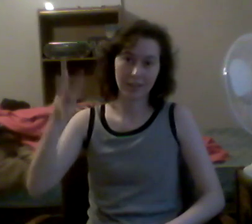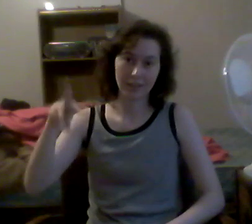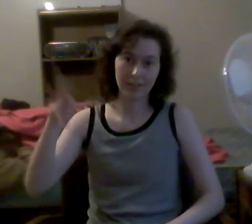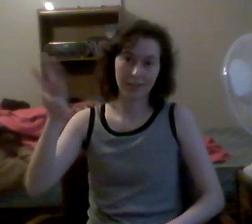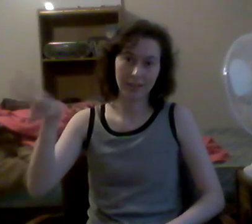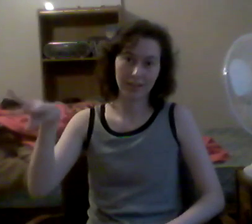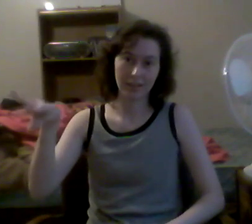66